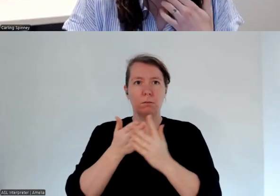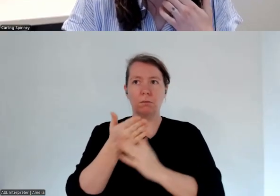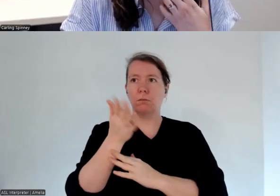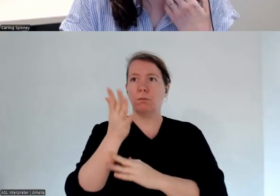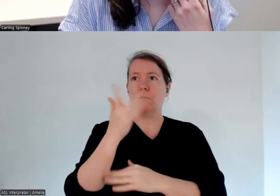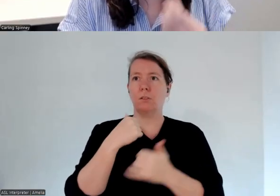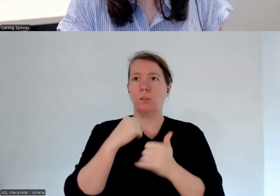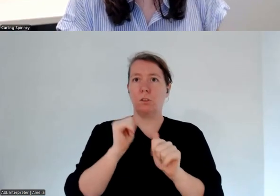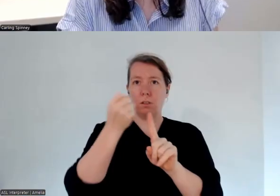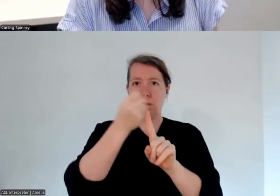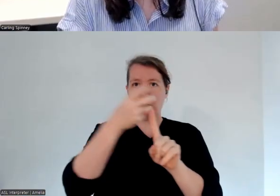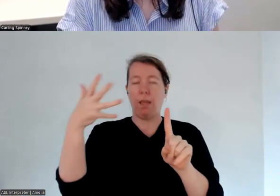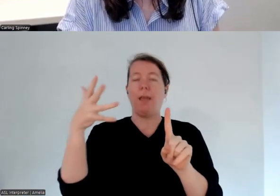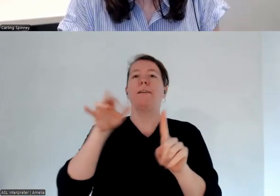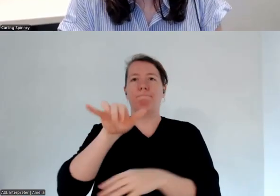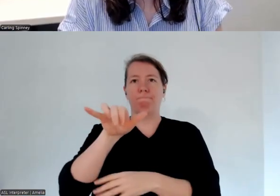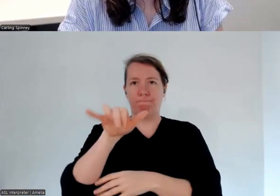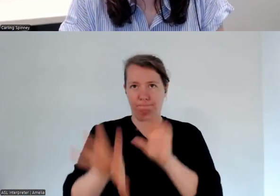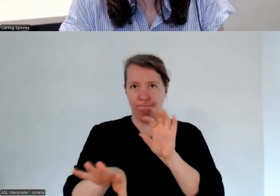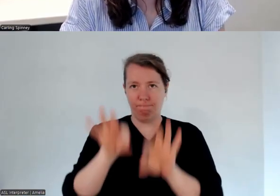and easily find what is most useful for them.